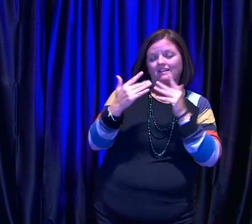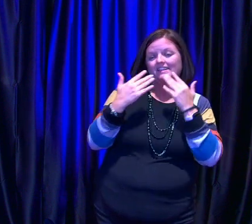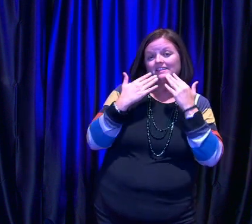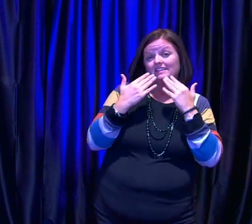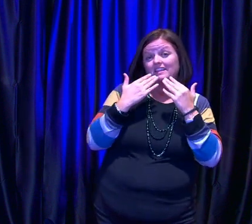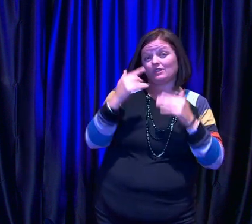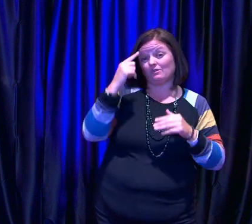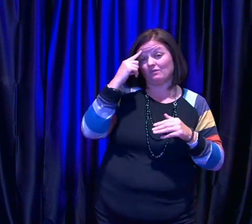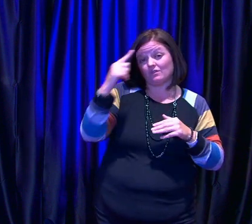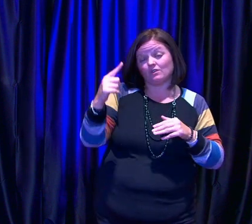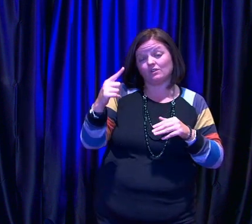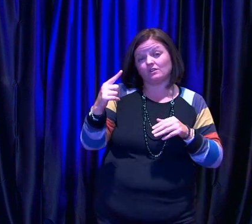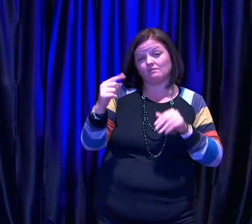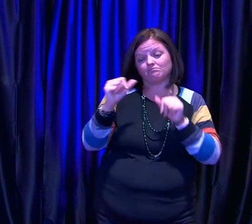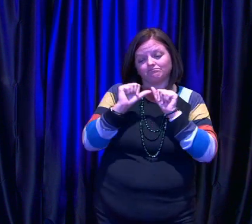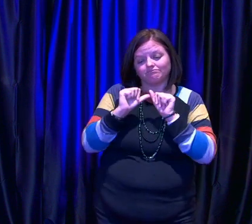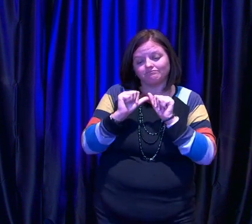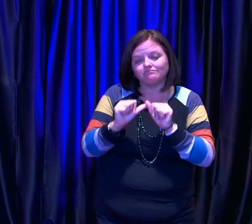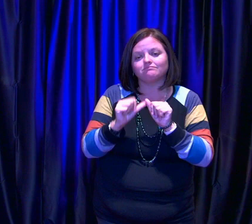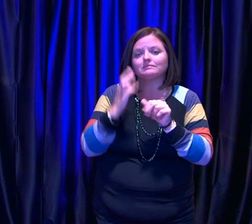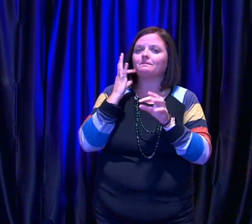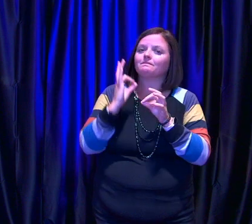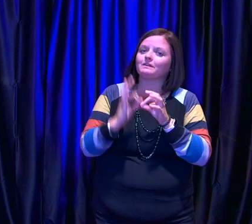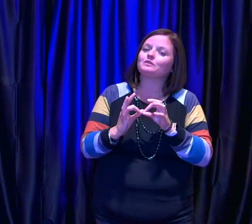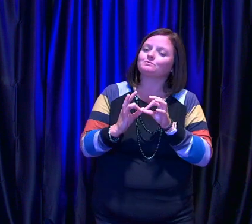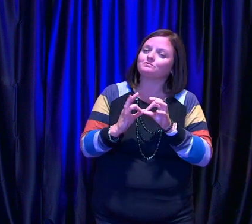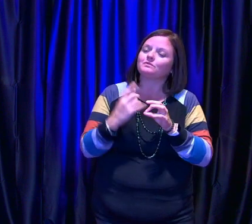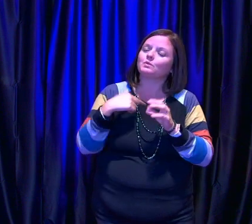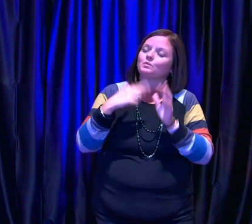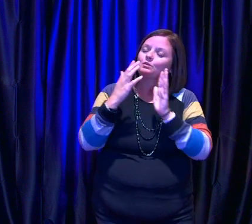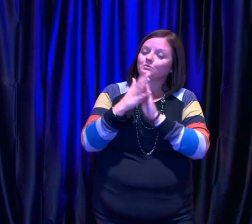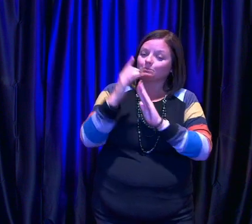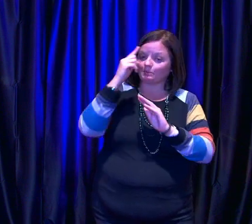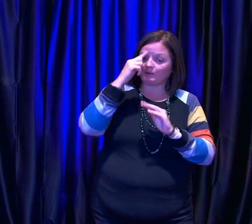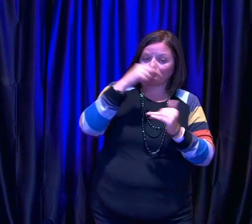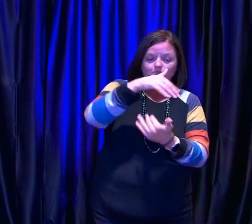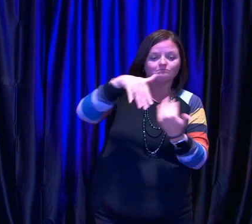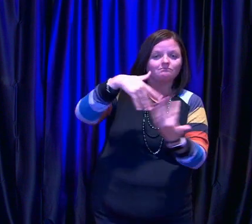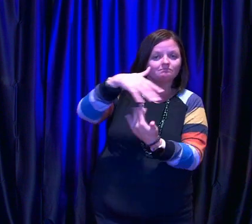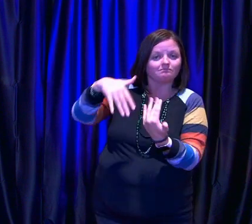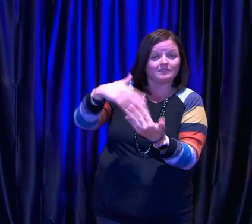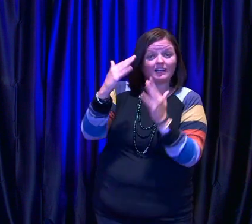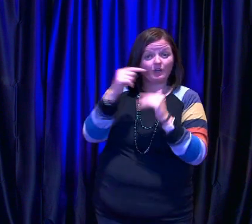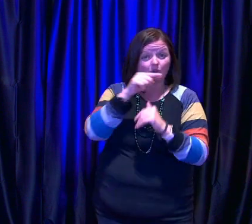for being so faithful and we pray for one another and i hope you are reaching